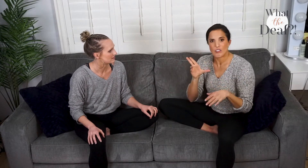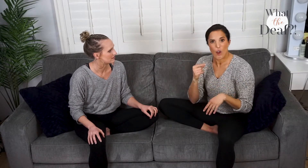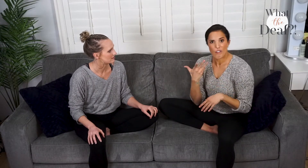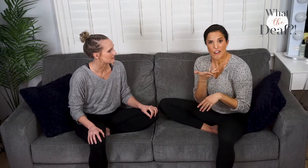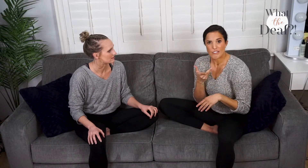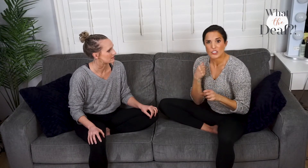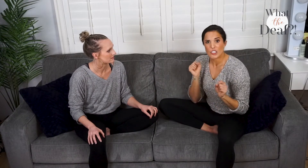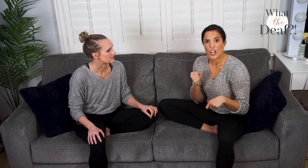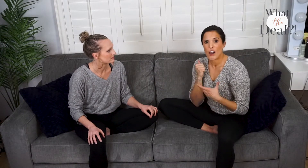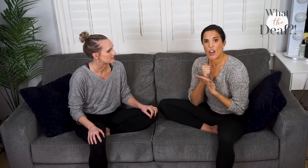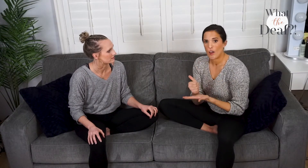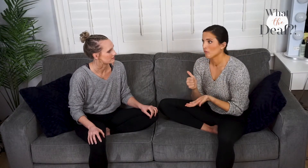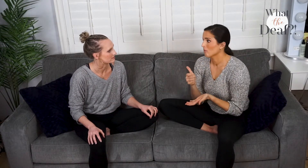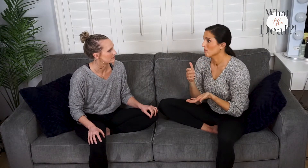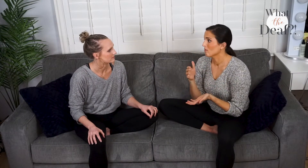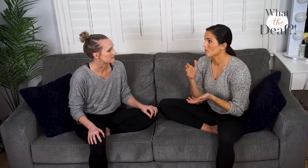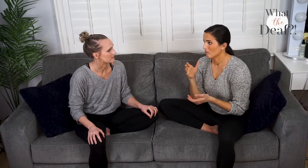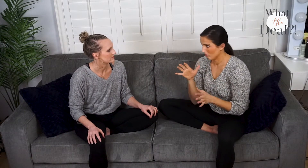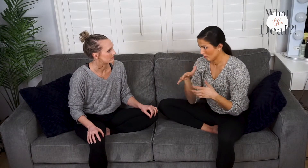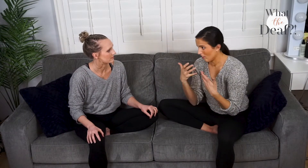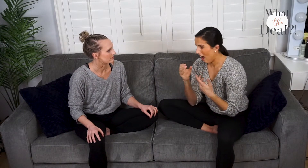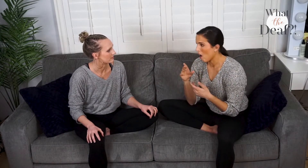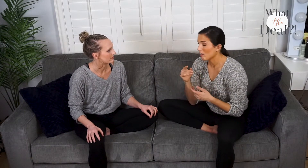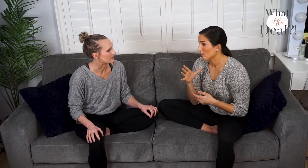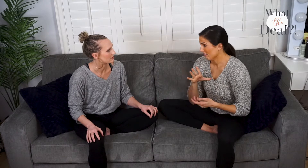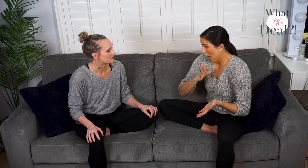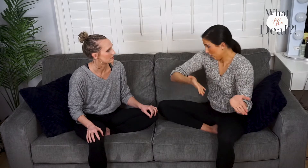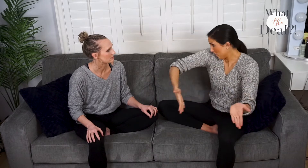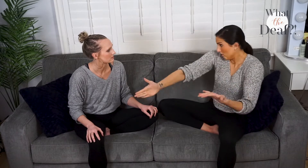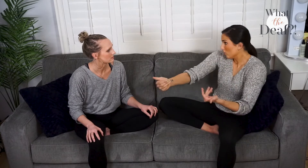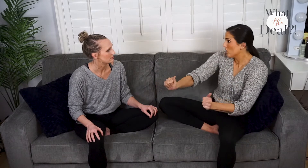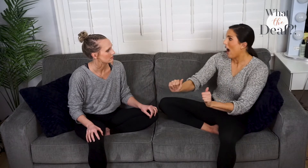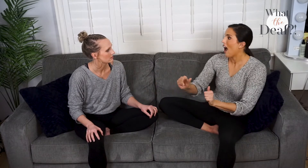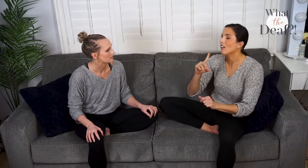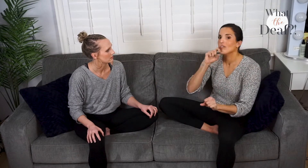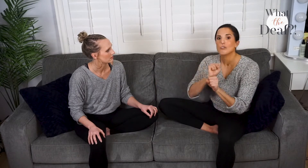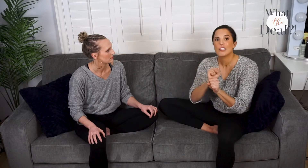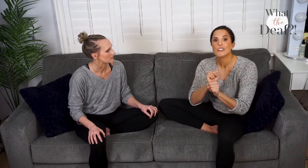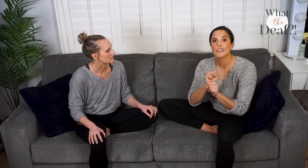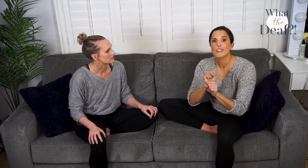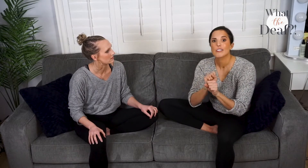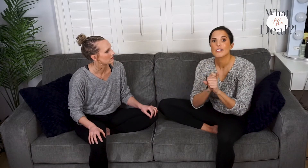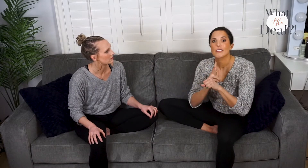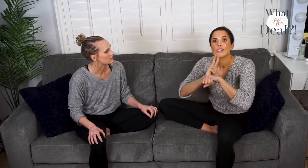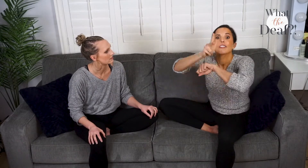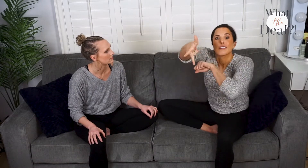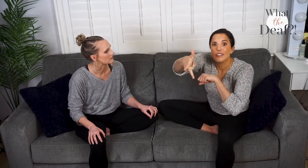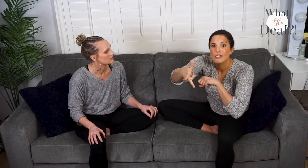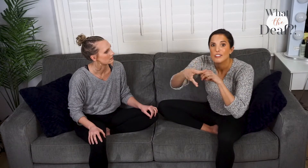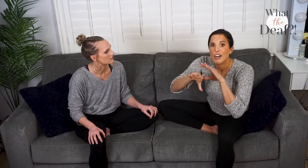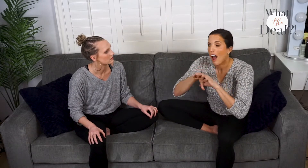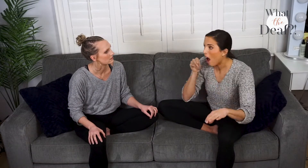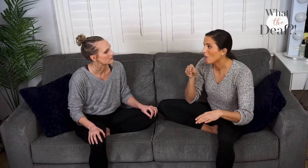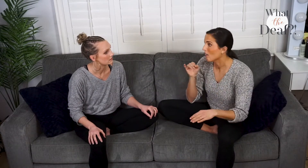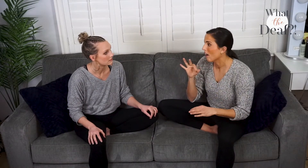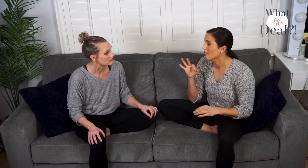And he's like, "No, the five us can definitely help get the car out." And I said, "Okay, fine. Sure, try." And they actually got us out.